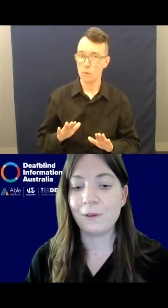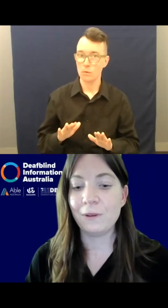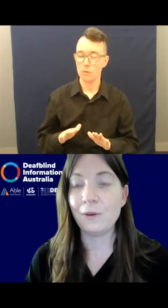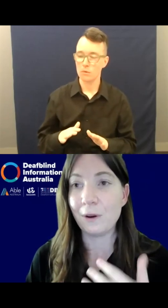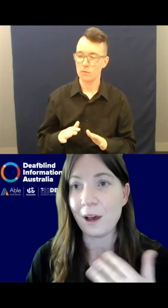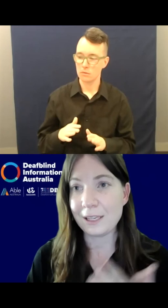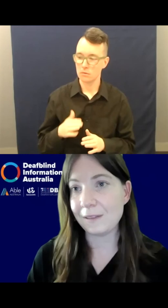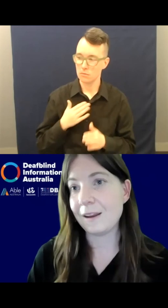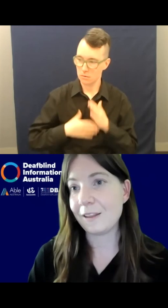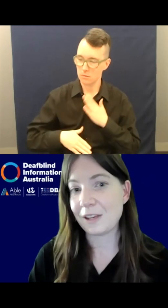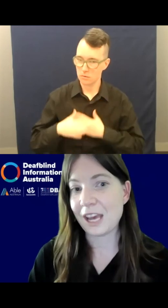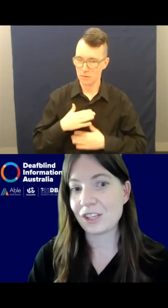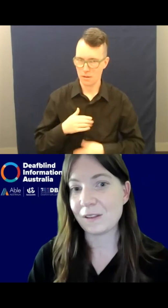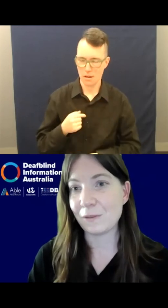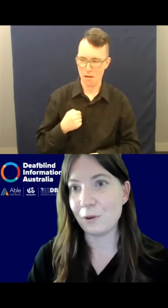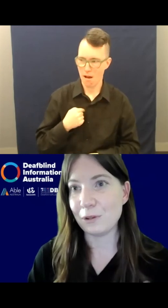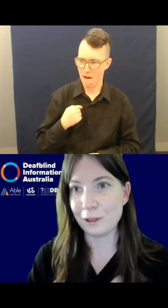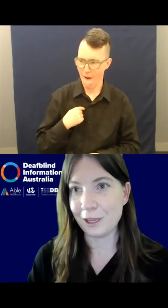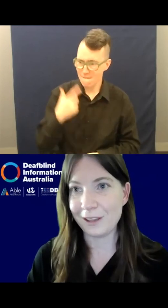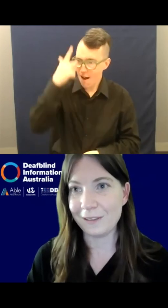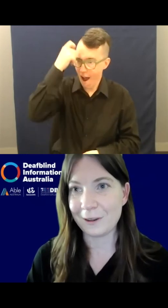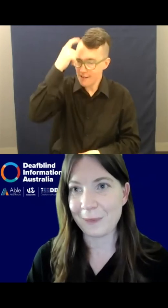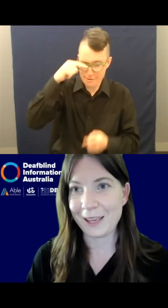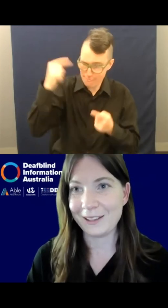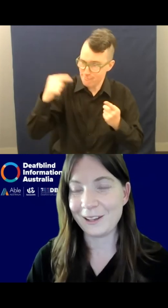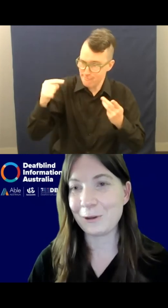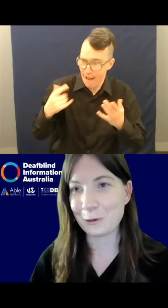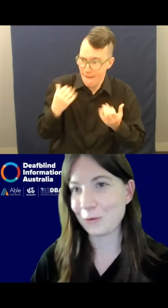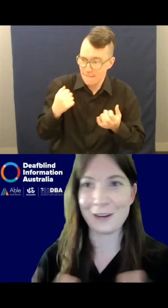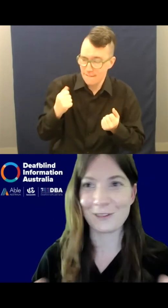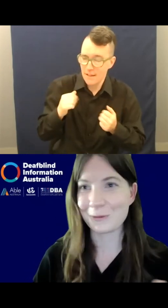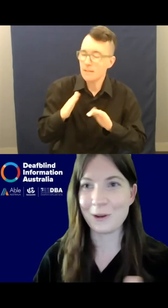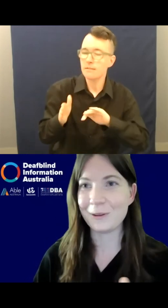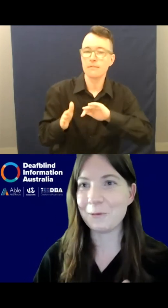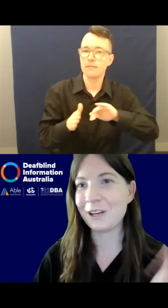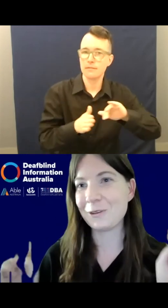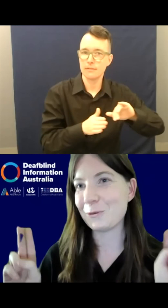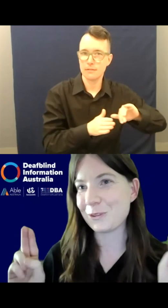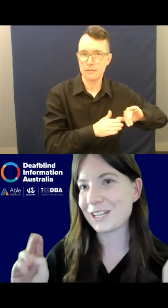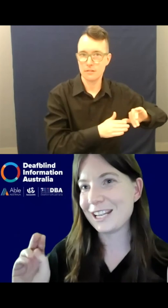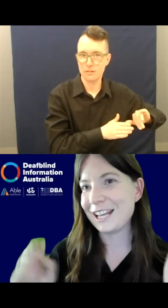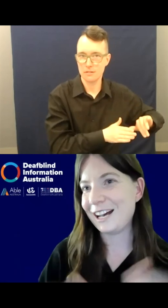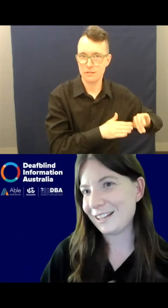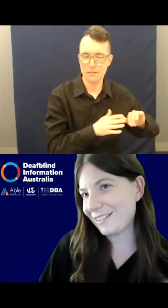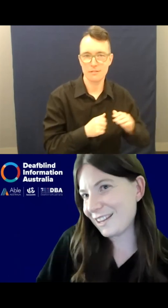your ideas and expectations of what you think is going to make a good - what a good art session,